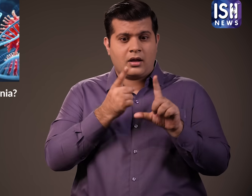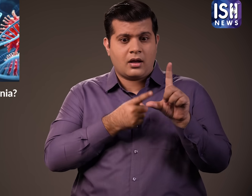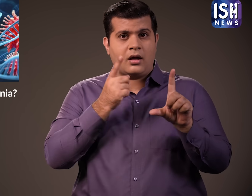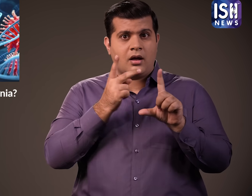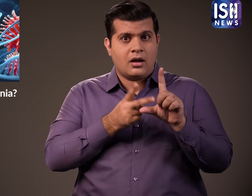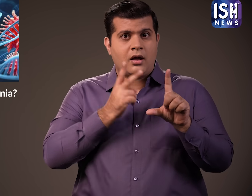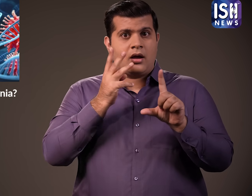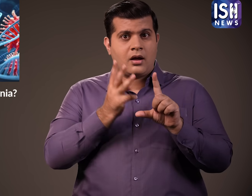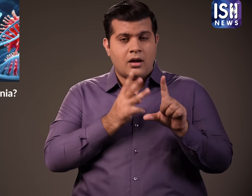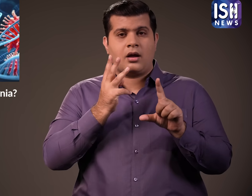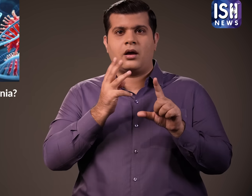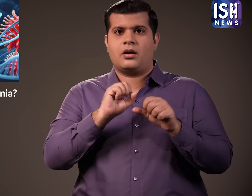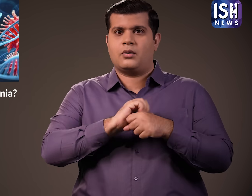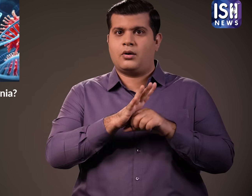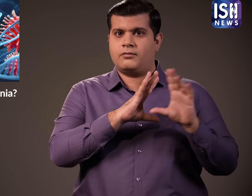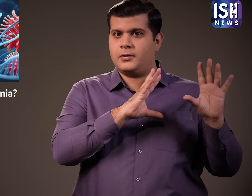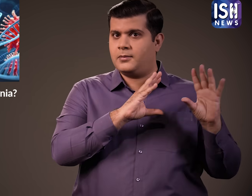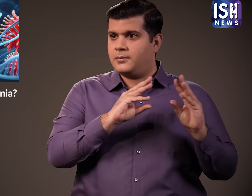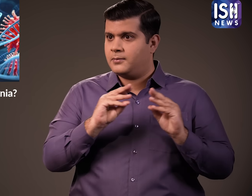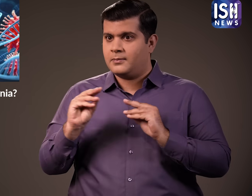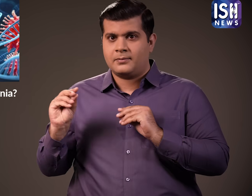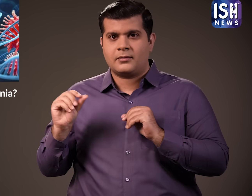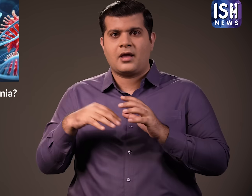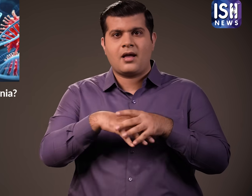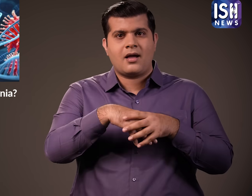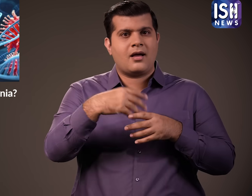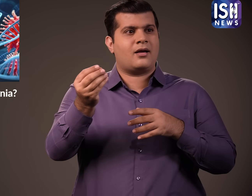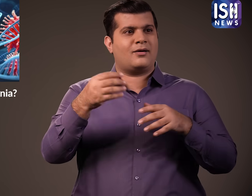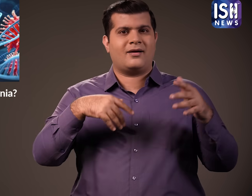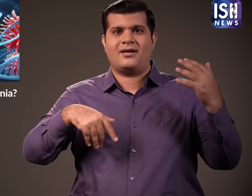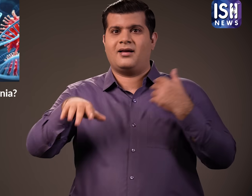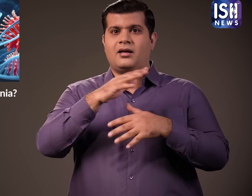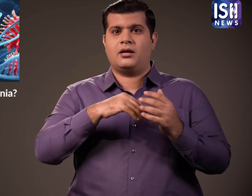3 years later the restrictions eased and people were to move around.